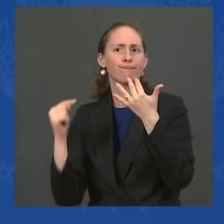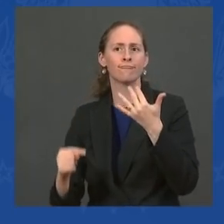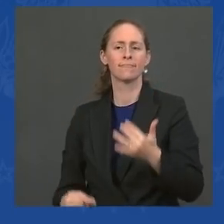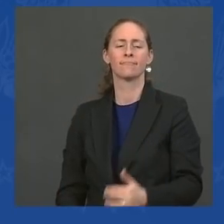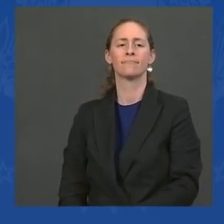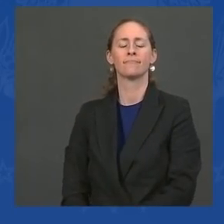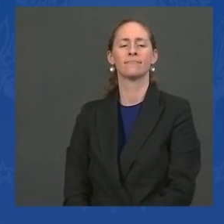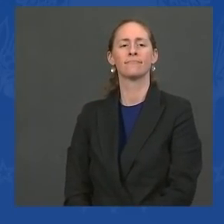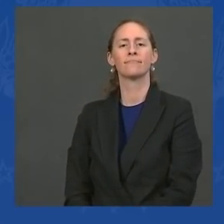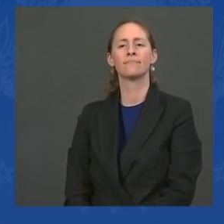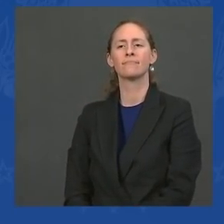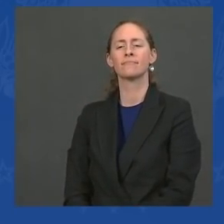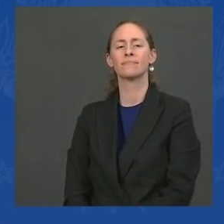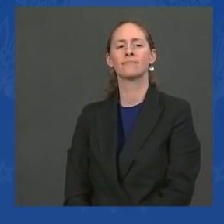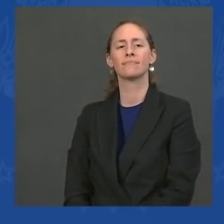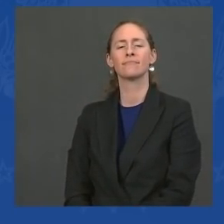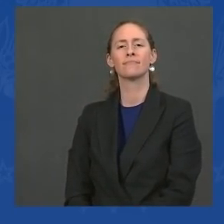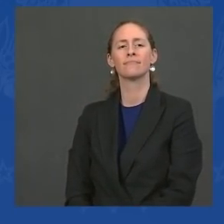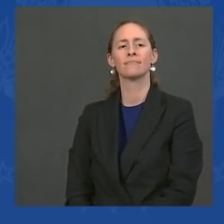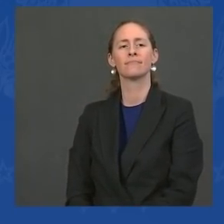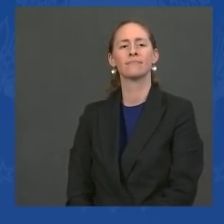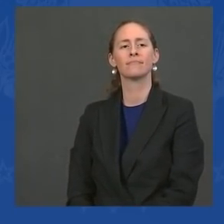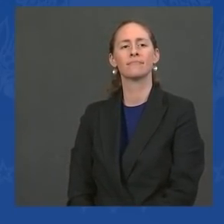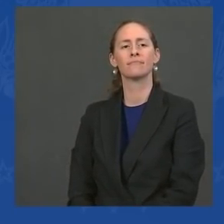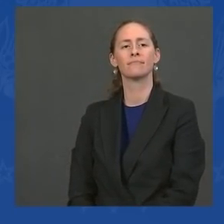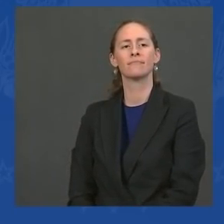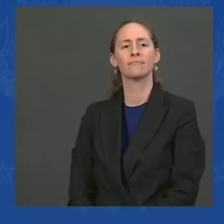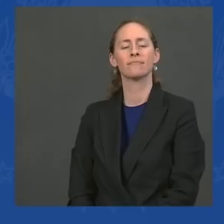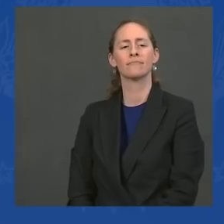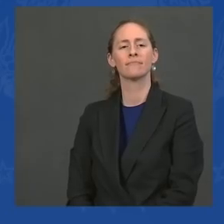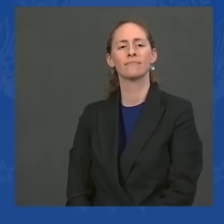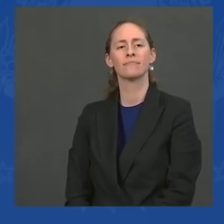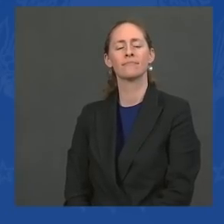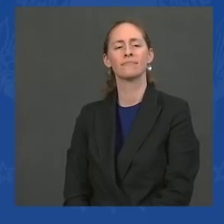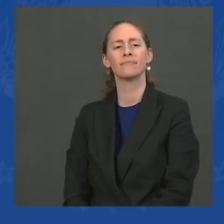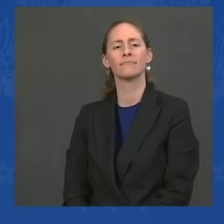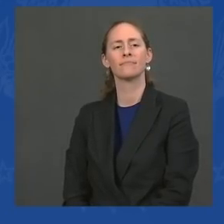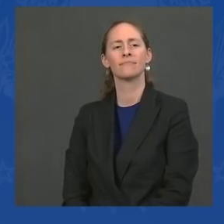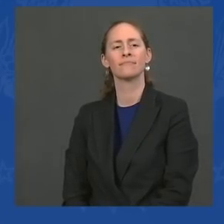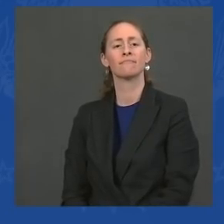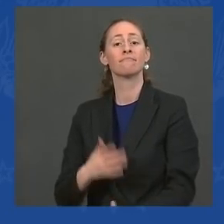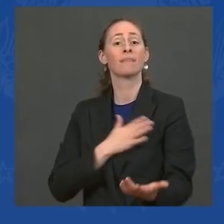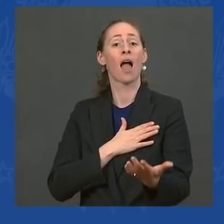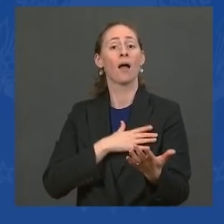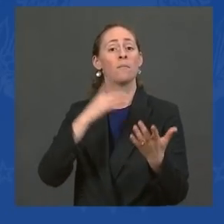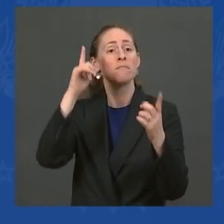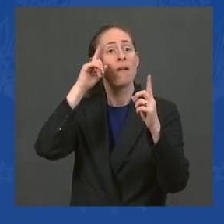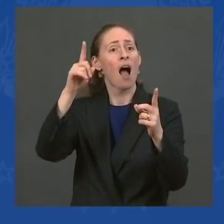to 52 percent reduction in greenhouse gas emissions by 2030